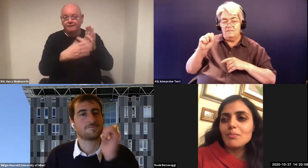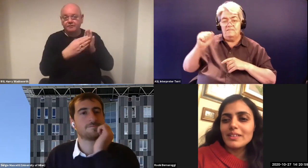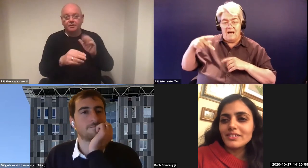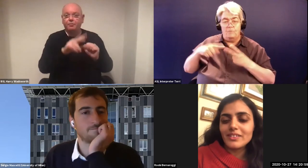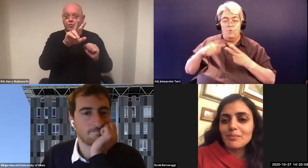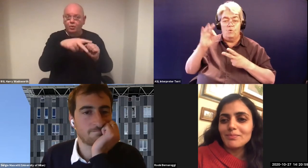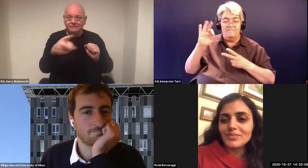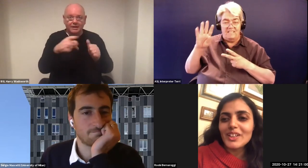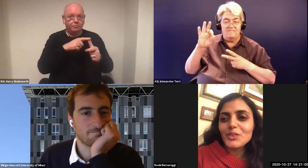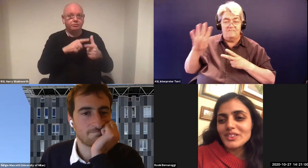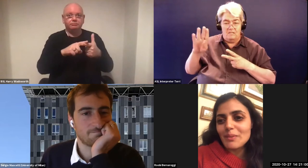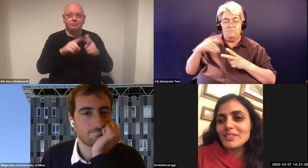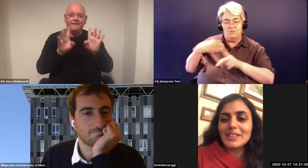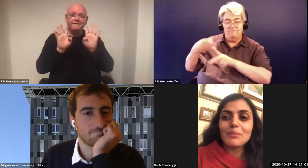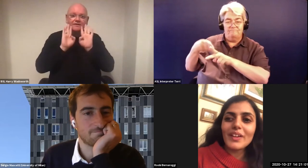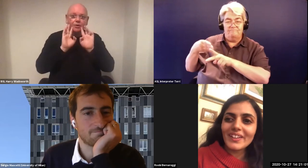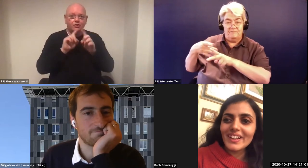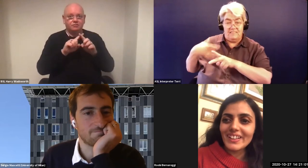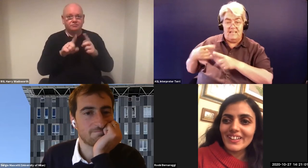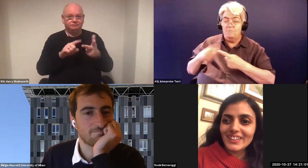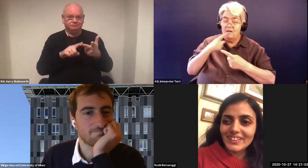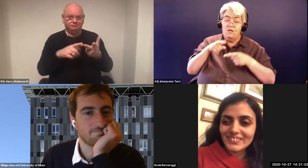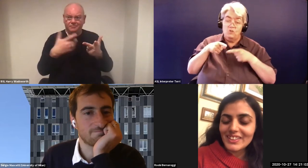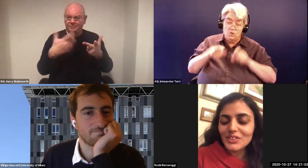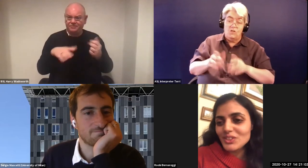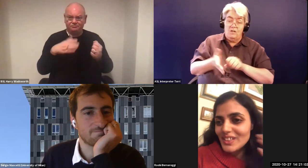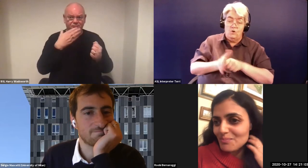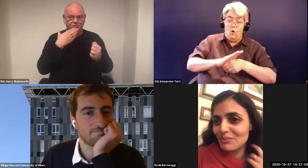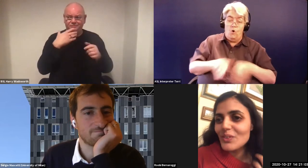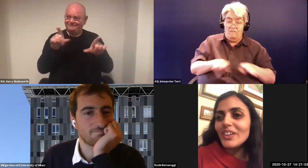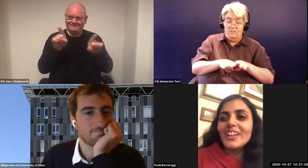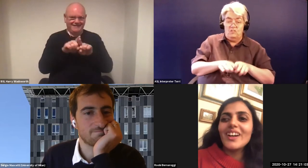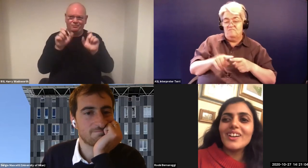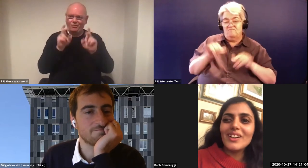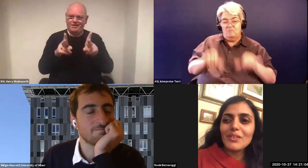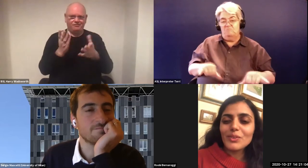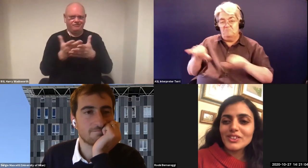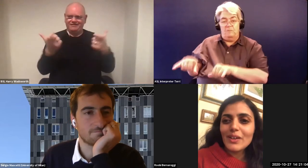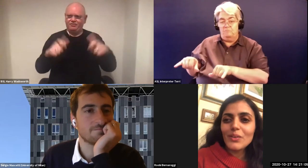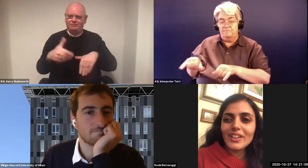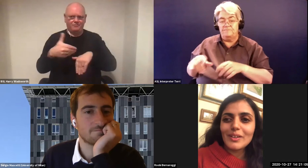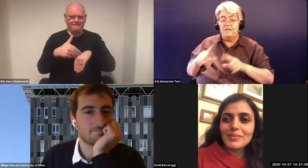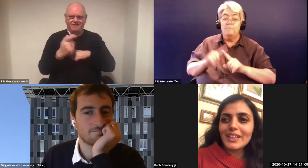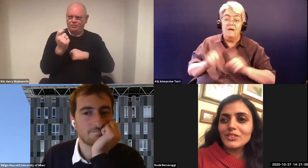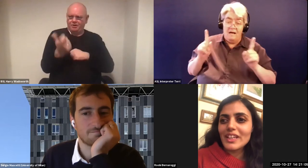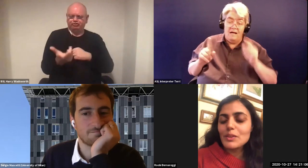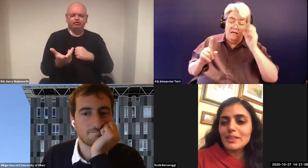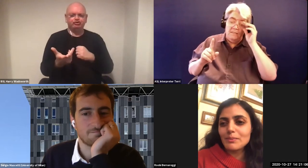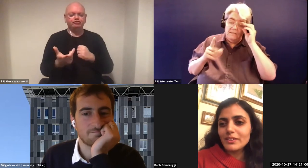but um I use them the same way I, I used before uh of course now um I don't have the possibility